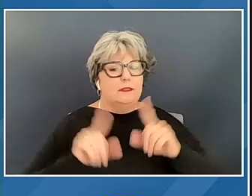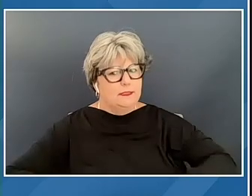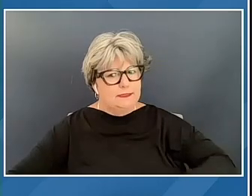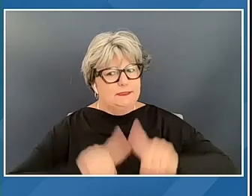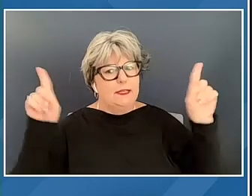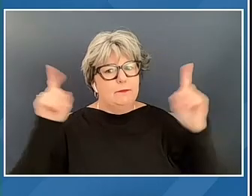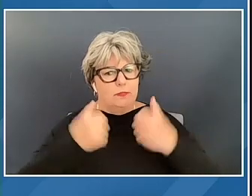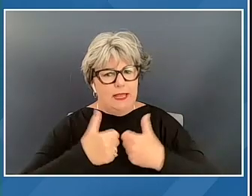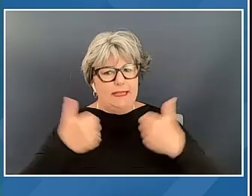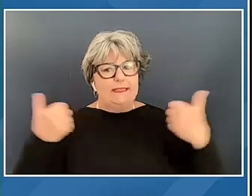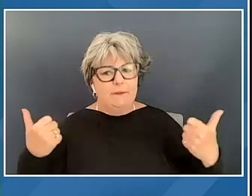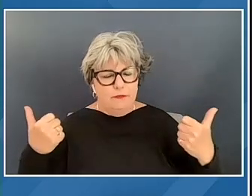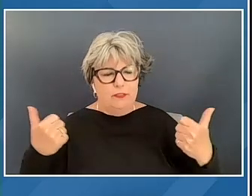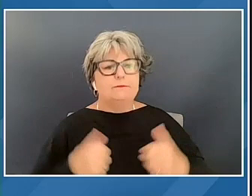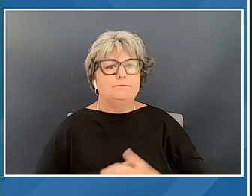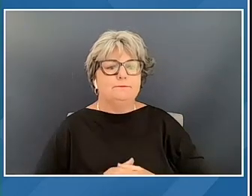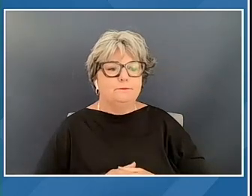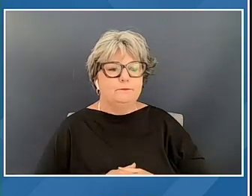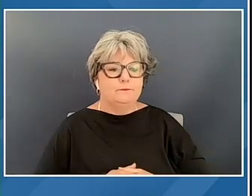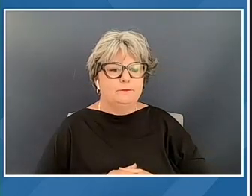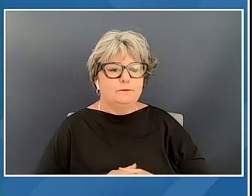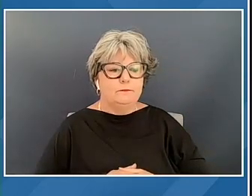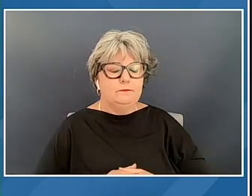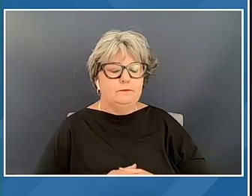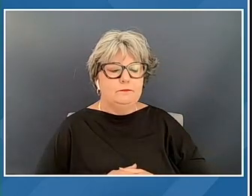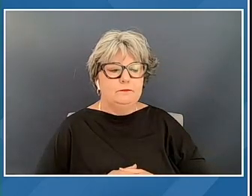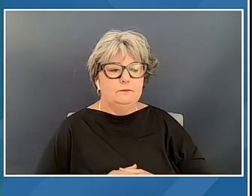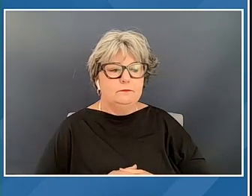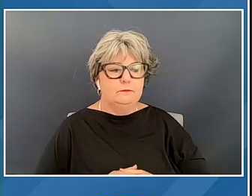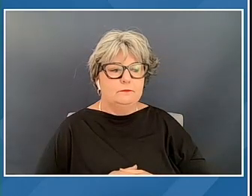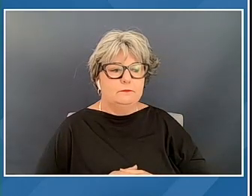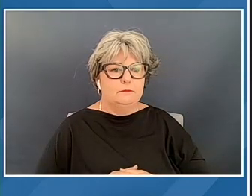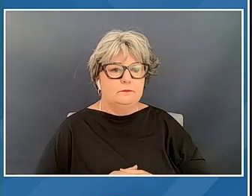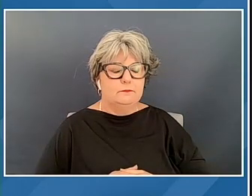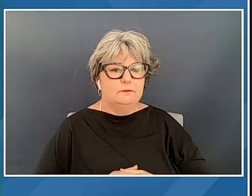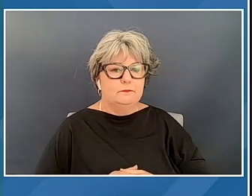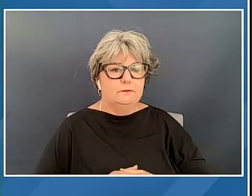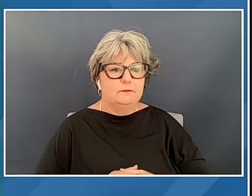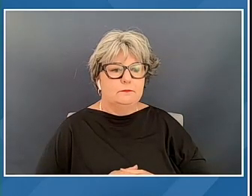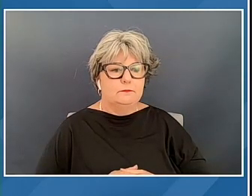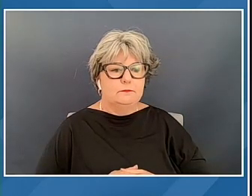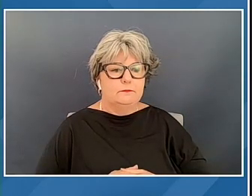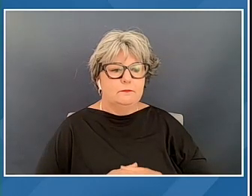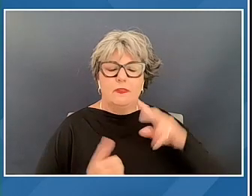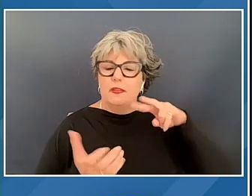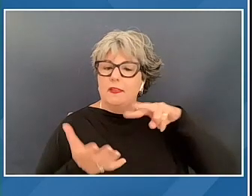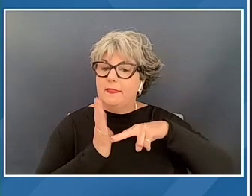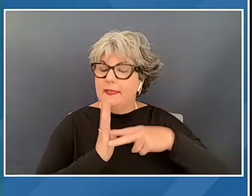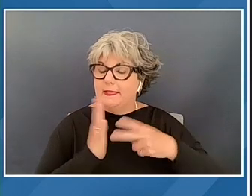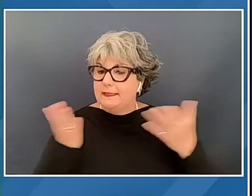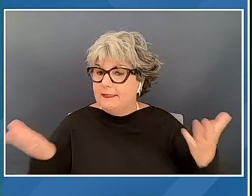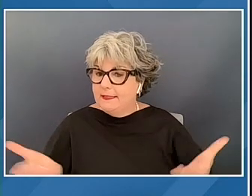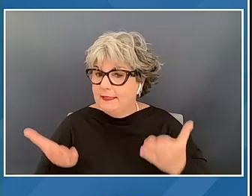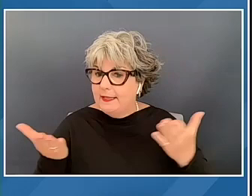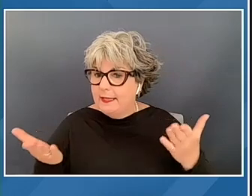things. You know, we did not- our intent here is to look at ways that we can best